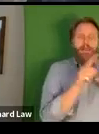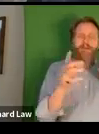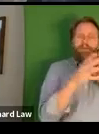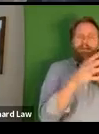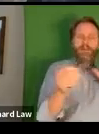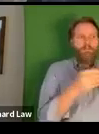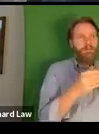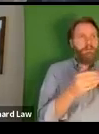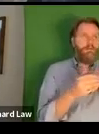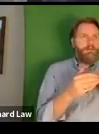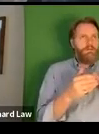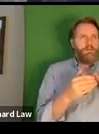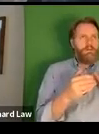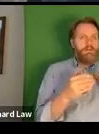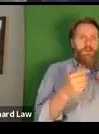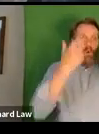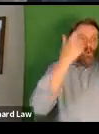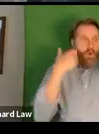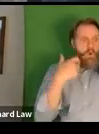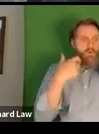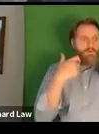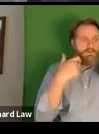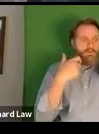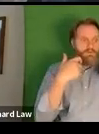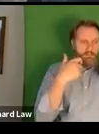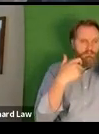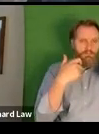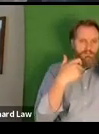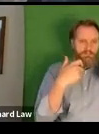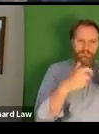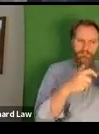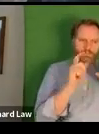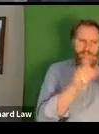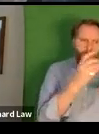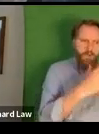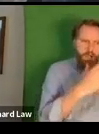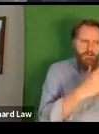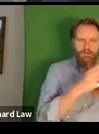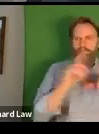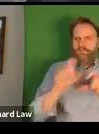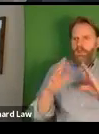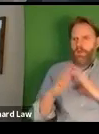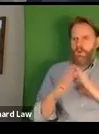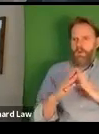question then nothing has changed for you, you still need to look after the